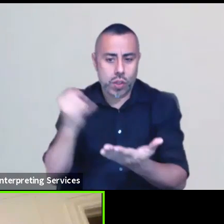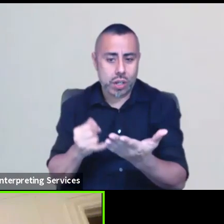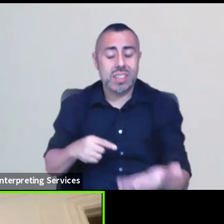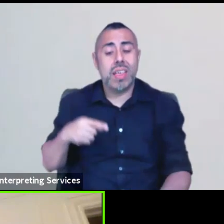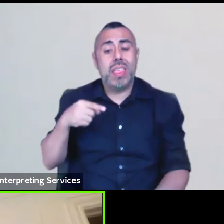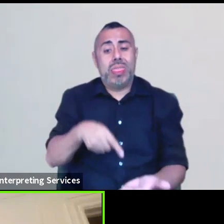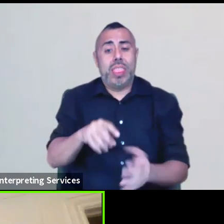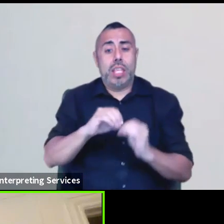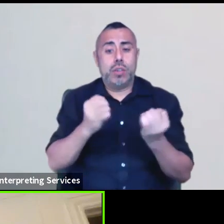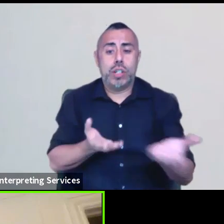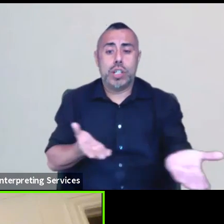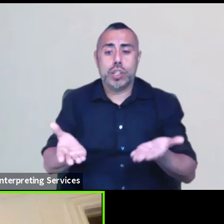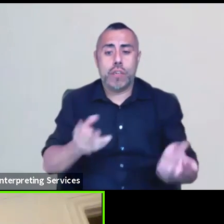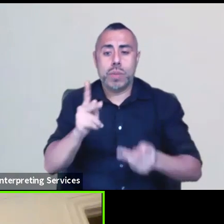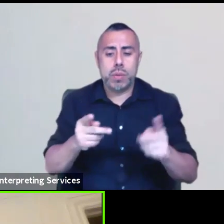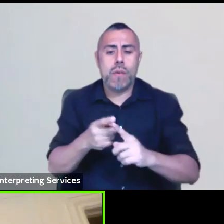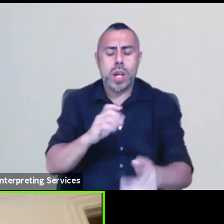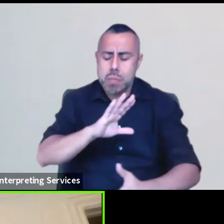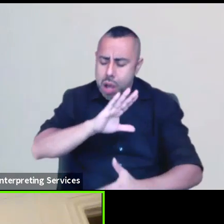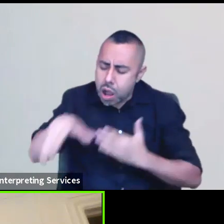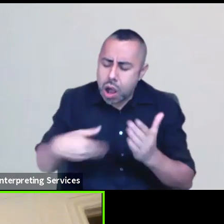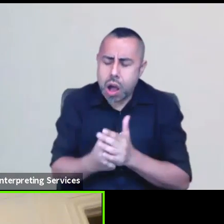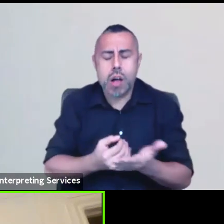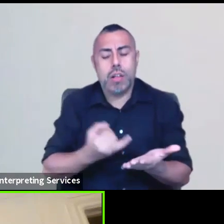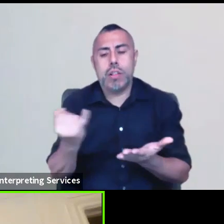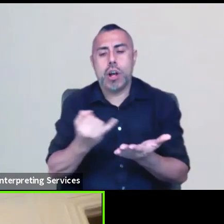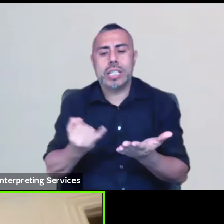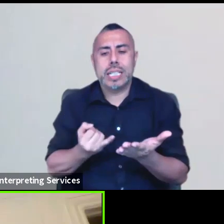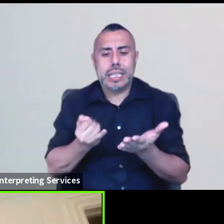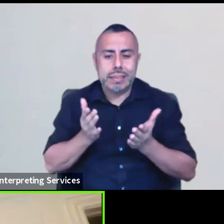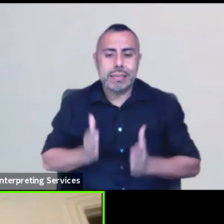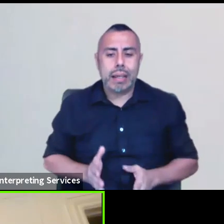of all artistic disciplines. We spread a pretty wide net.